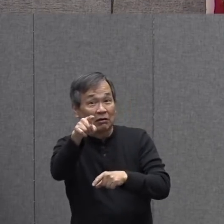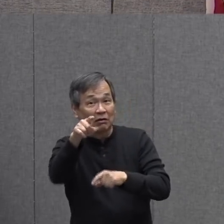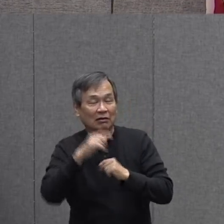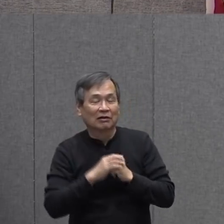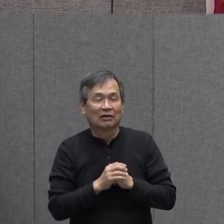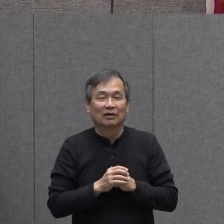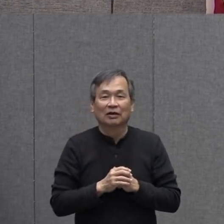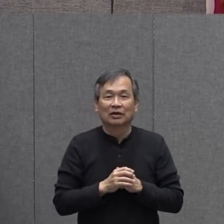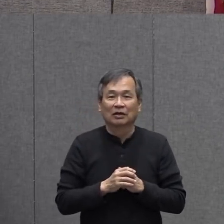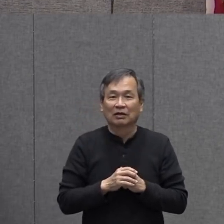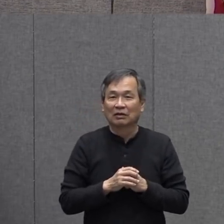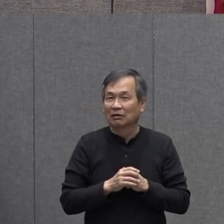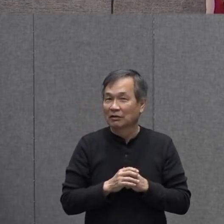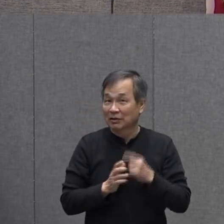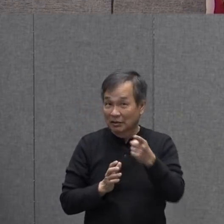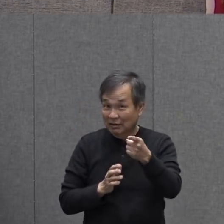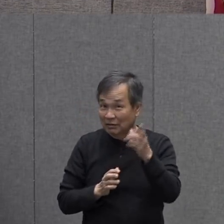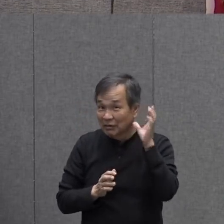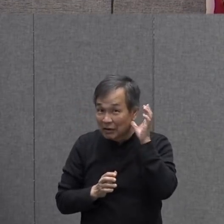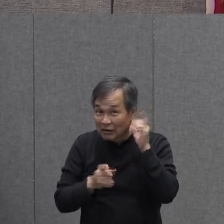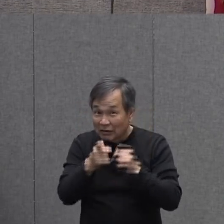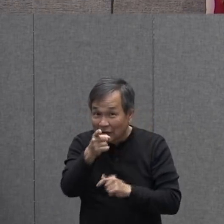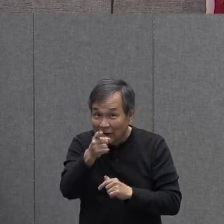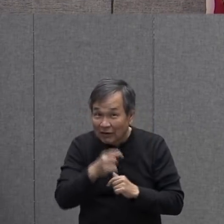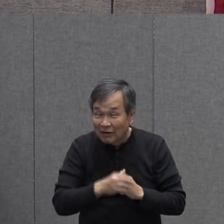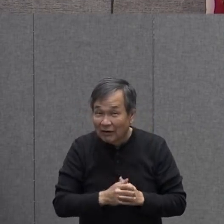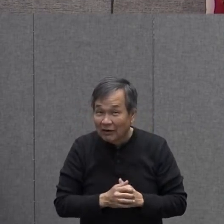(game clicks) also makes a sound.